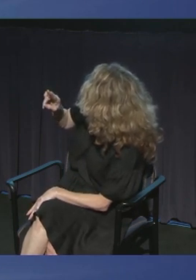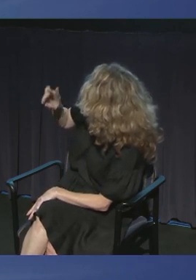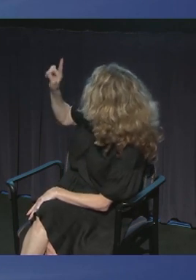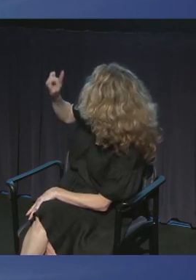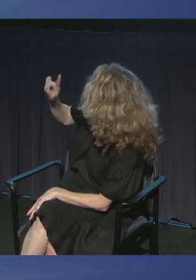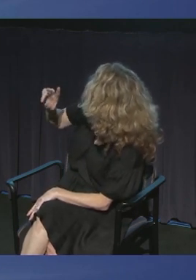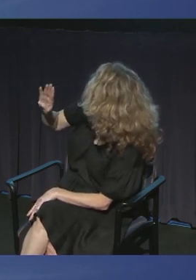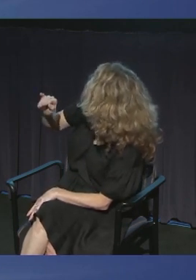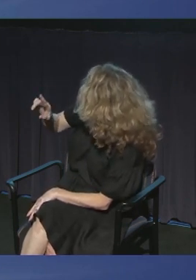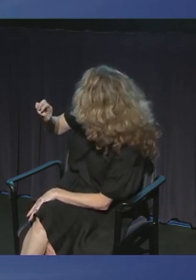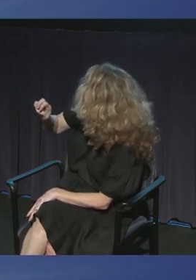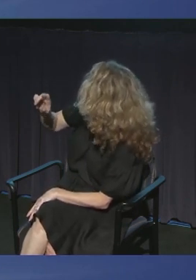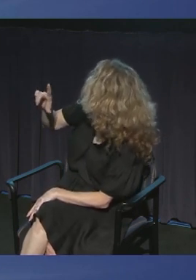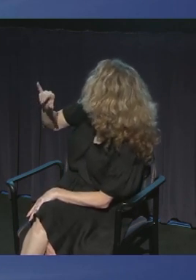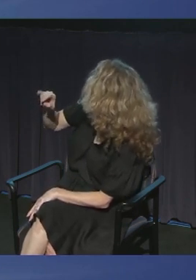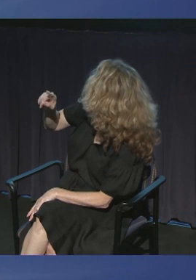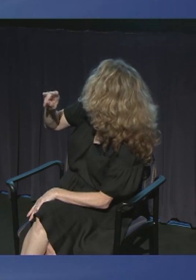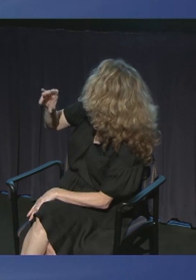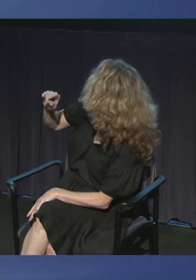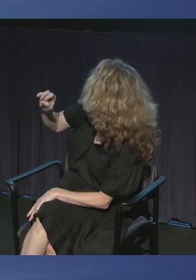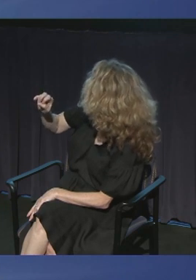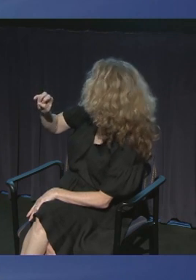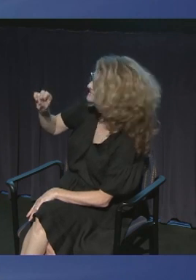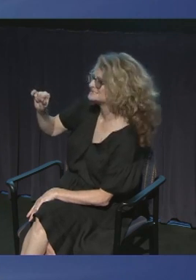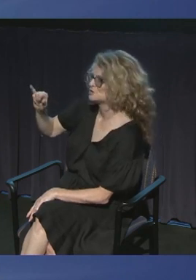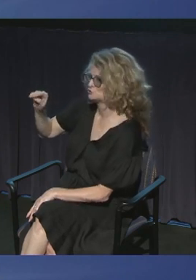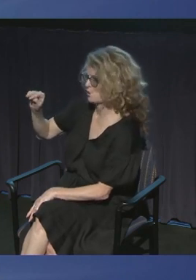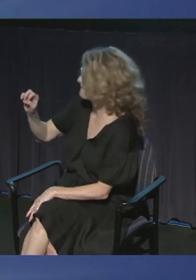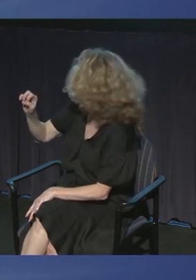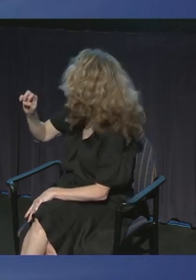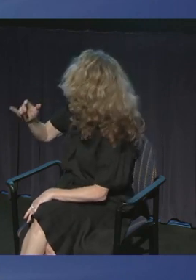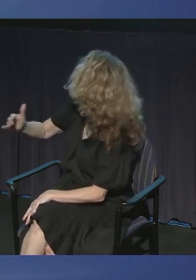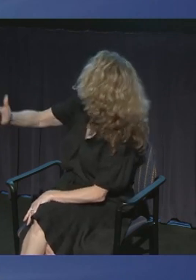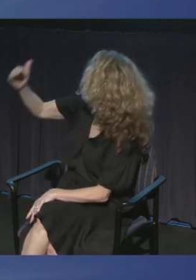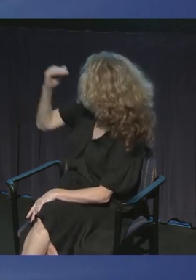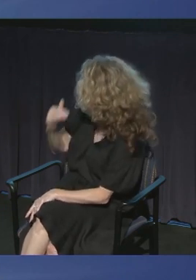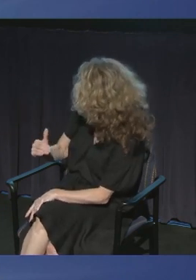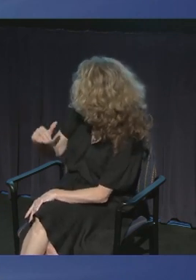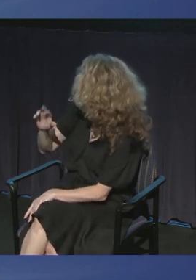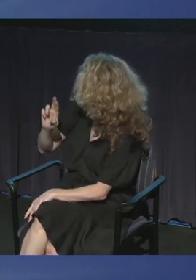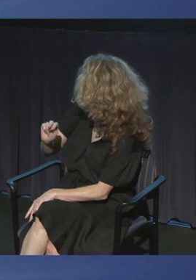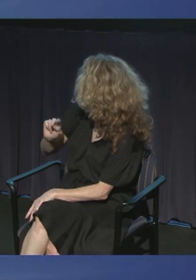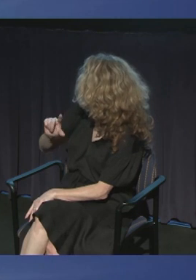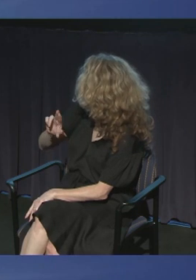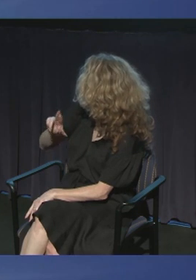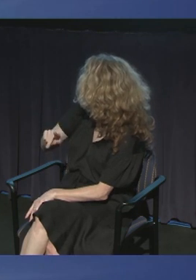DEFECTS IN CROHN'S DISEASE. AND THIS PROTEIN WHICH IS WELL KNOWN AT NIH AND I WILL GO INTO